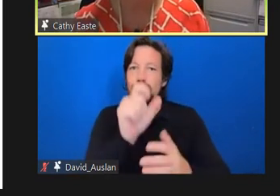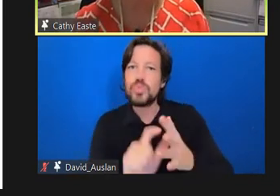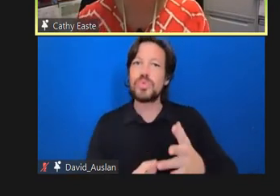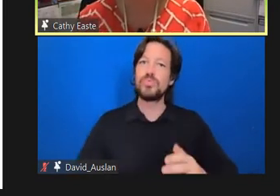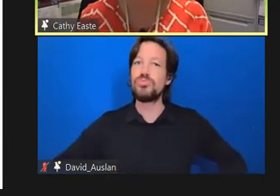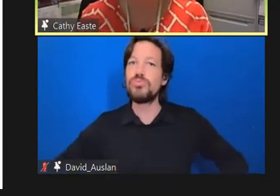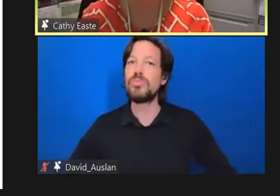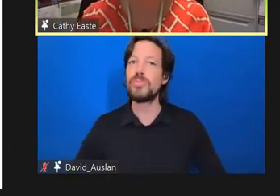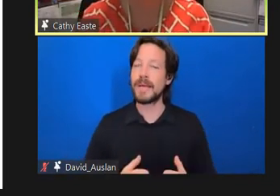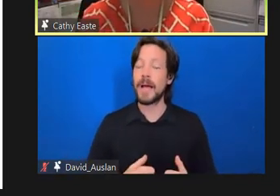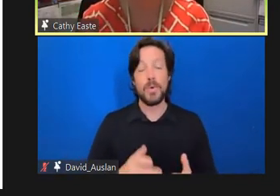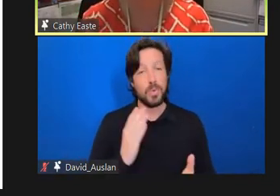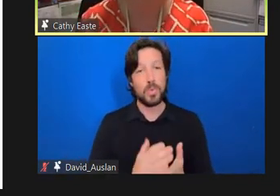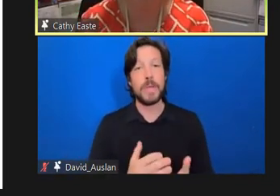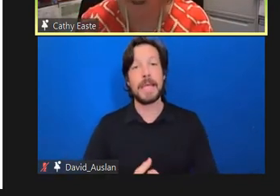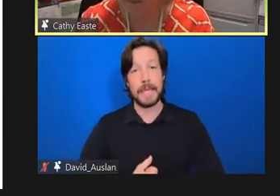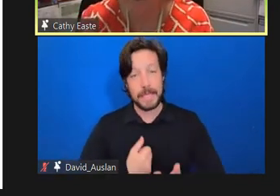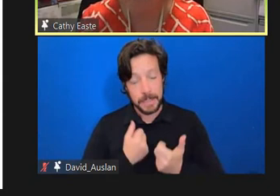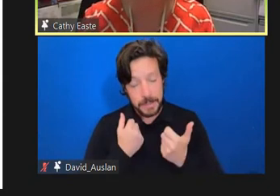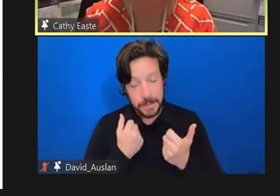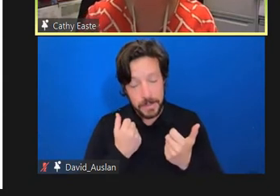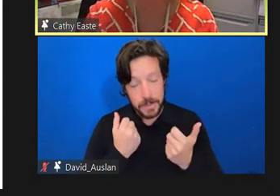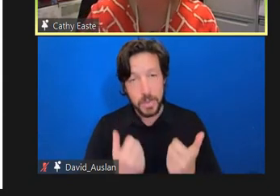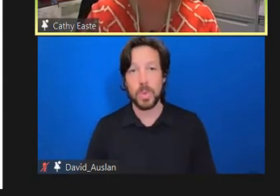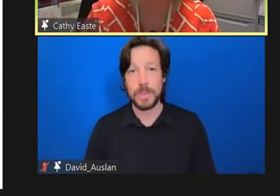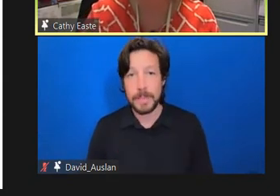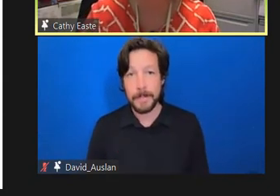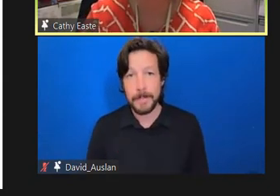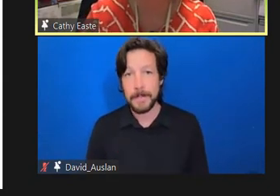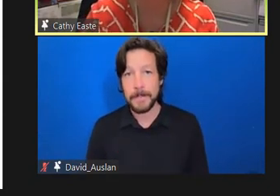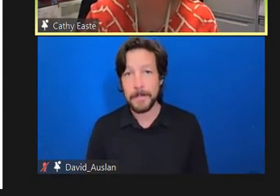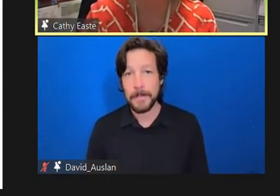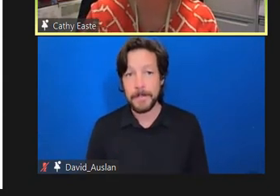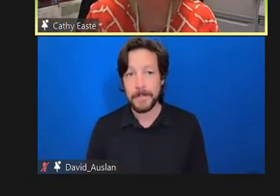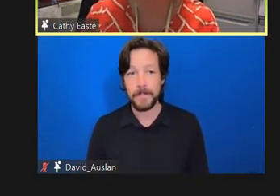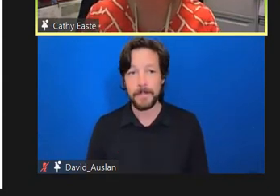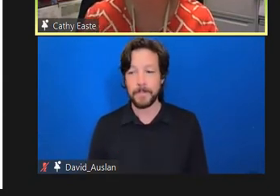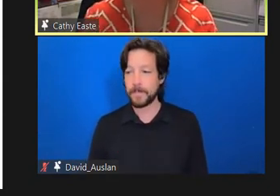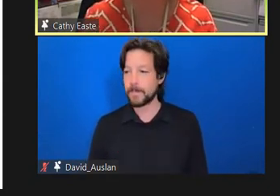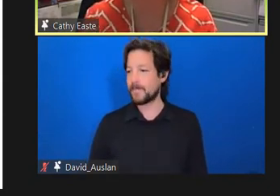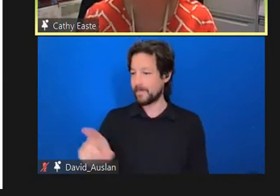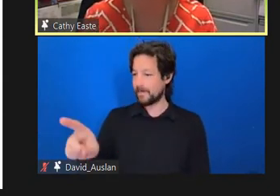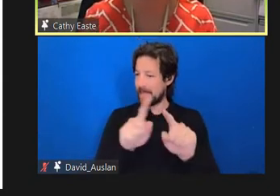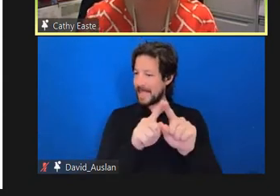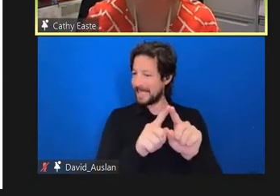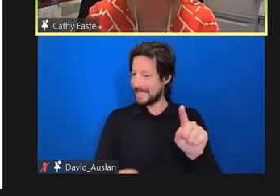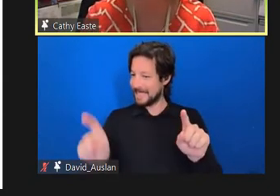It's exhausting. It's utterly exhausting. So the sentence... Oh, jeez. I have a problem with my